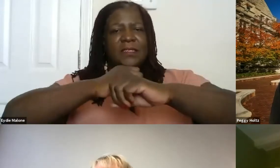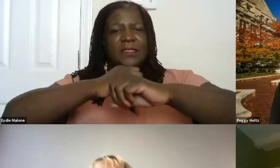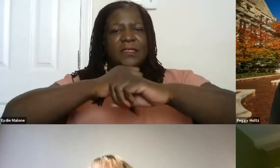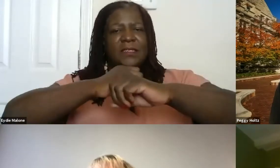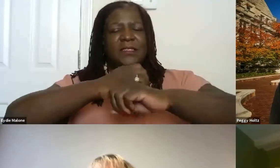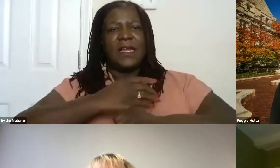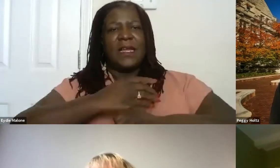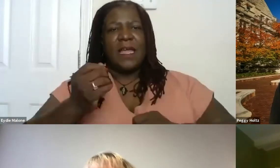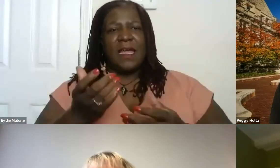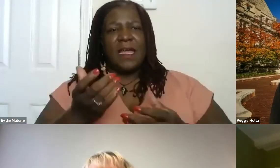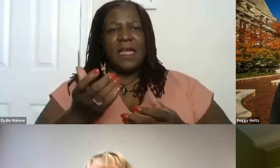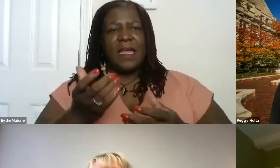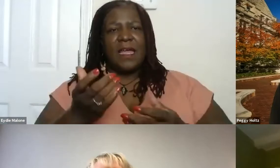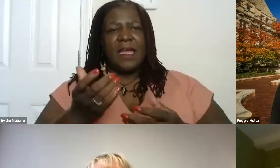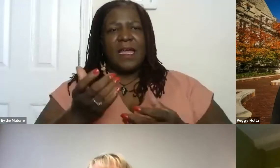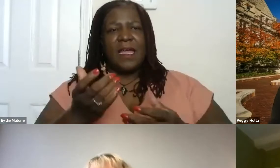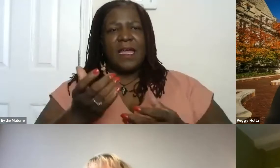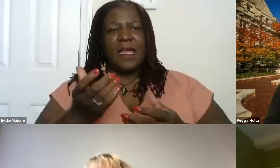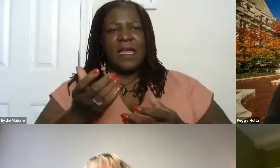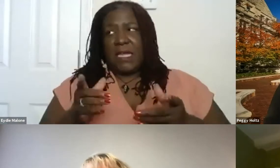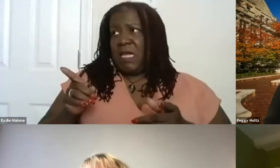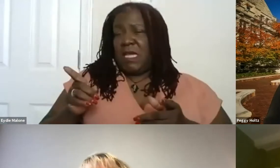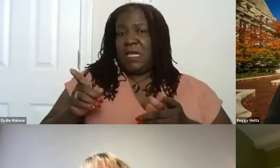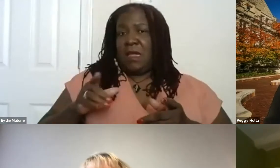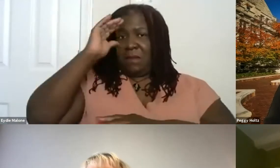no longer wanted to go to school even though he was eligible to return back to school,